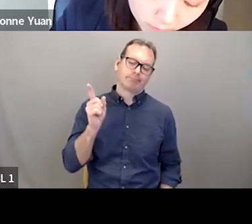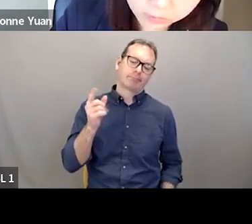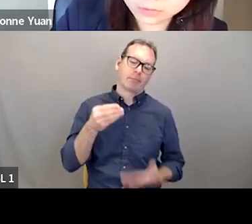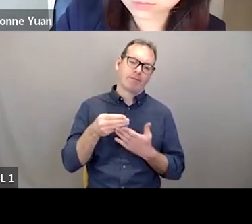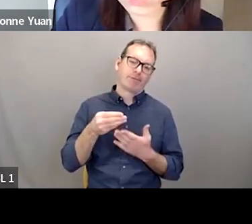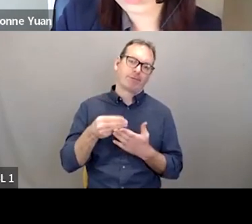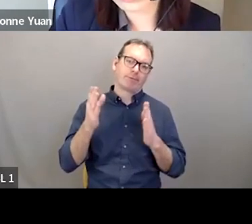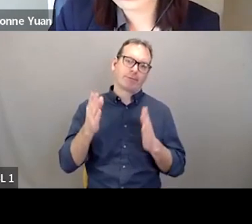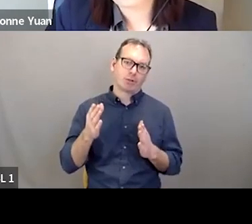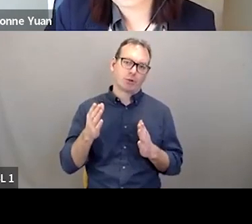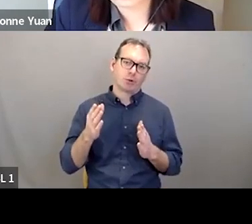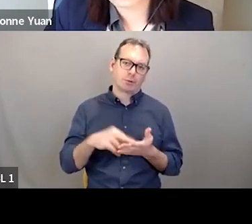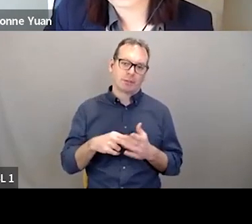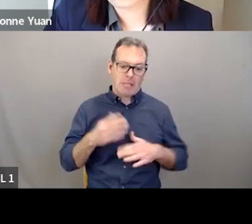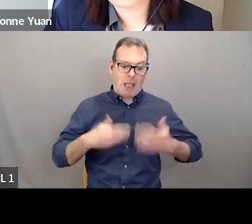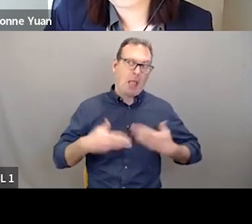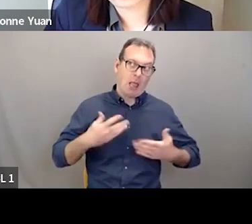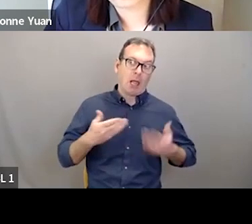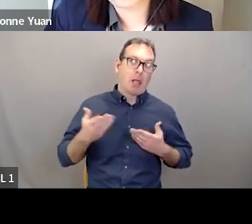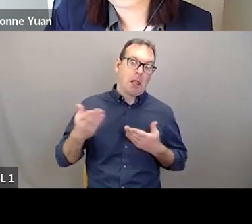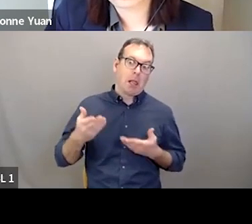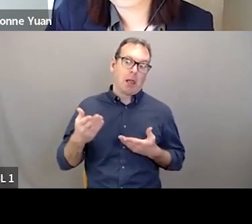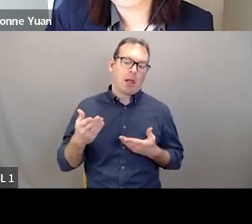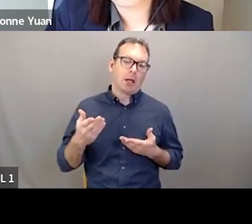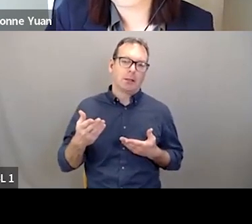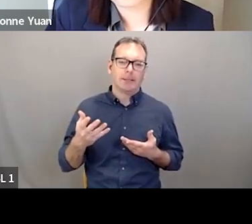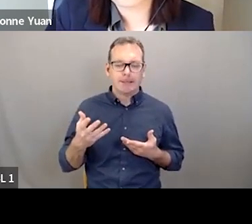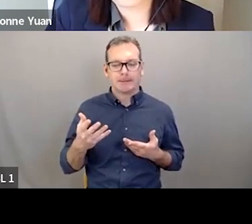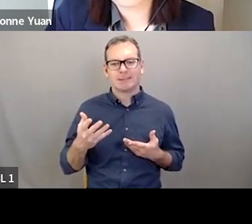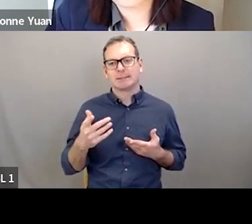support the kind of evaluation that will help communities address these challenges